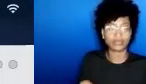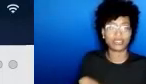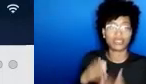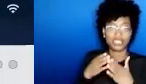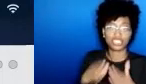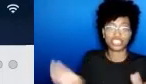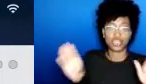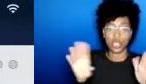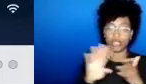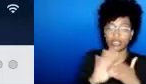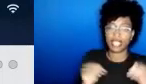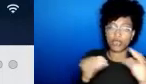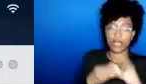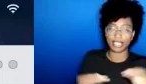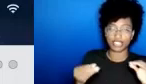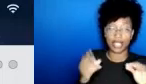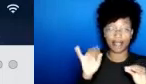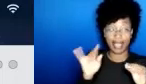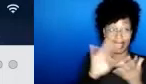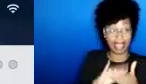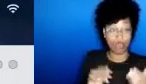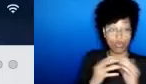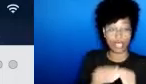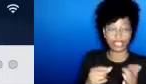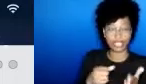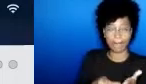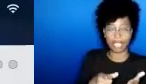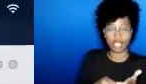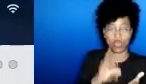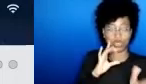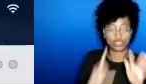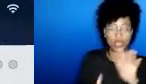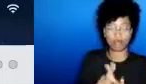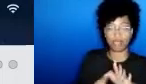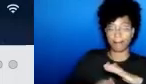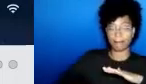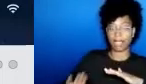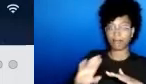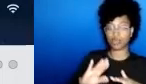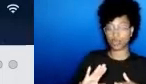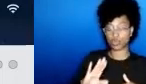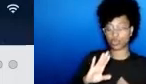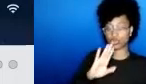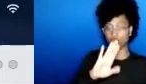07:13:16 The narration button that will appear at the bottom of your presentation. I will